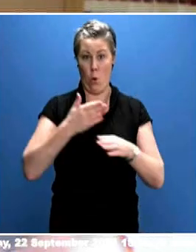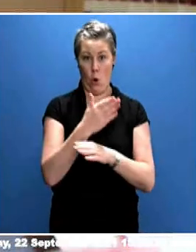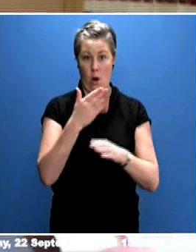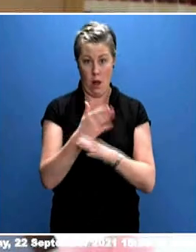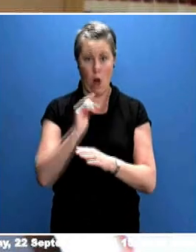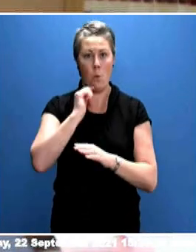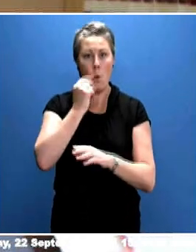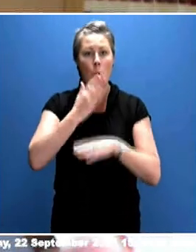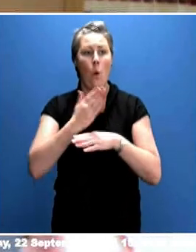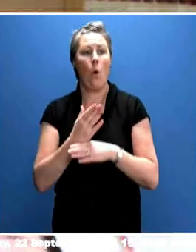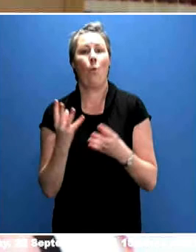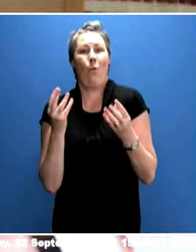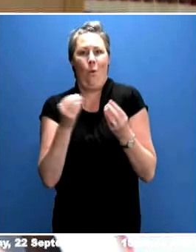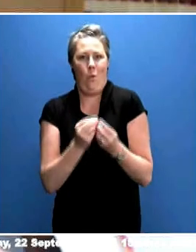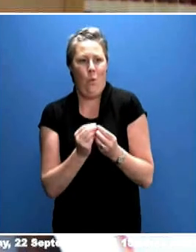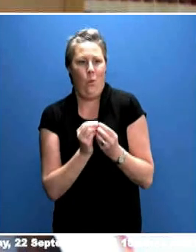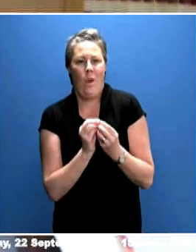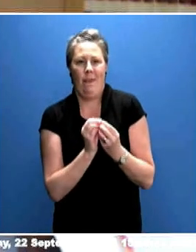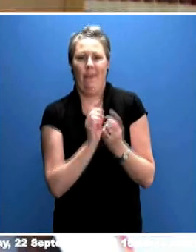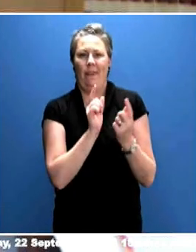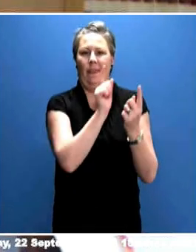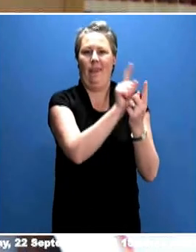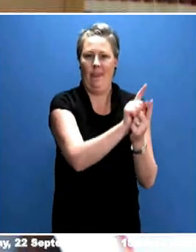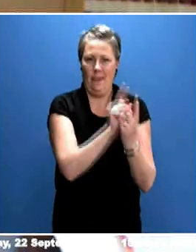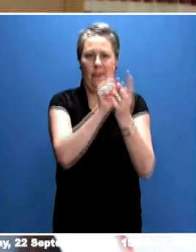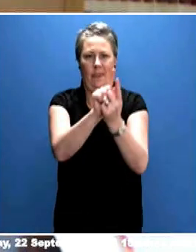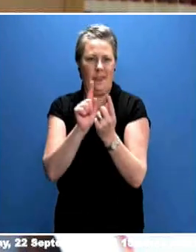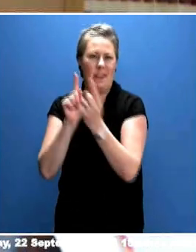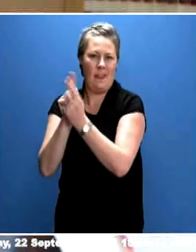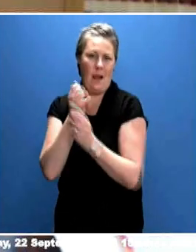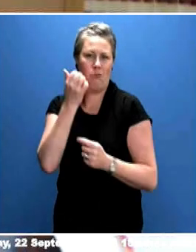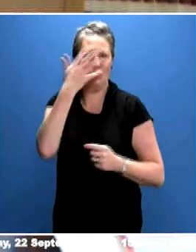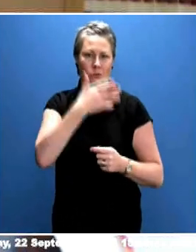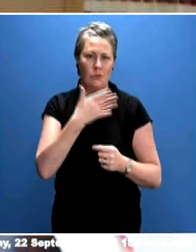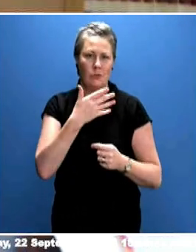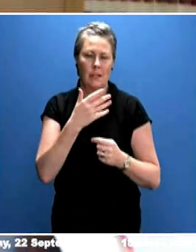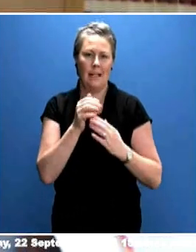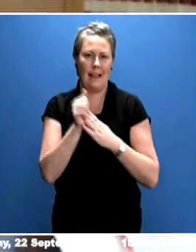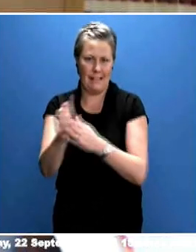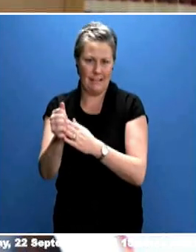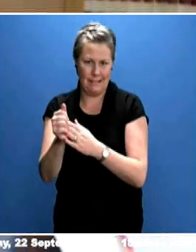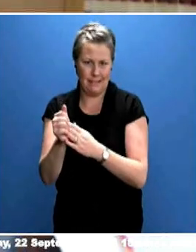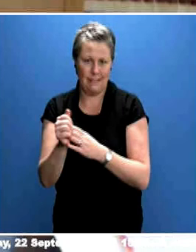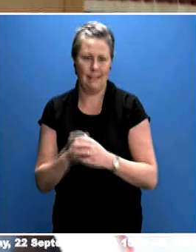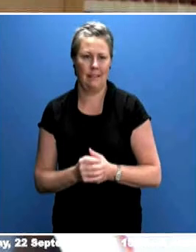also both at referral, but most importantly throughout the time the child is there, and in transition planning.